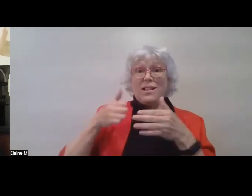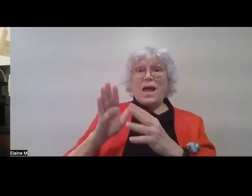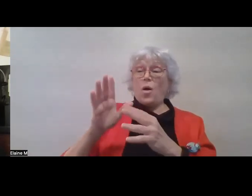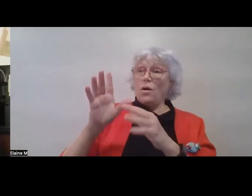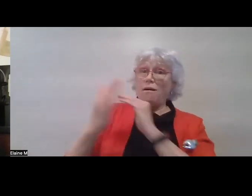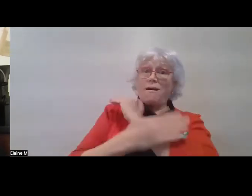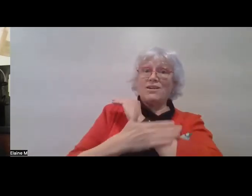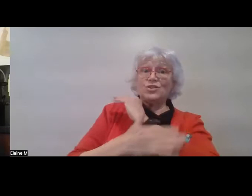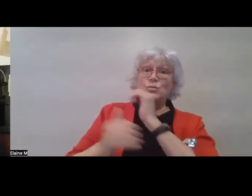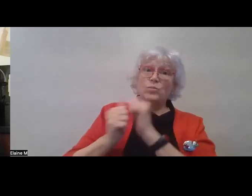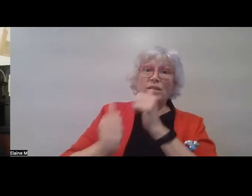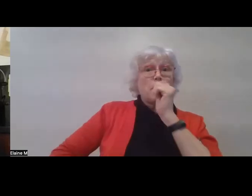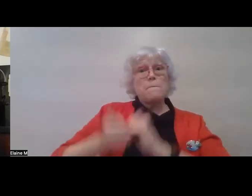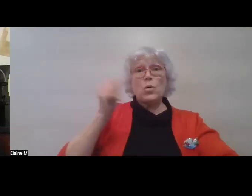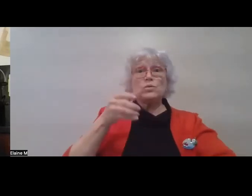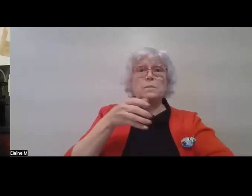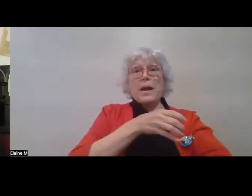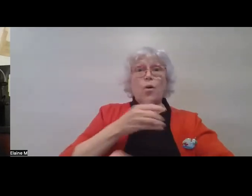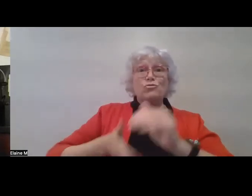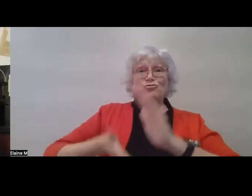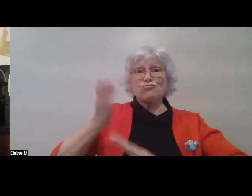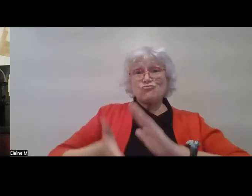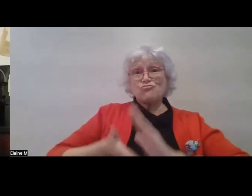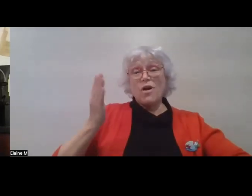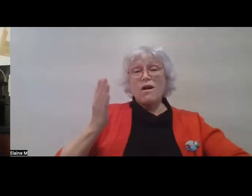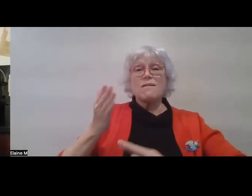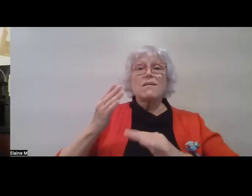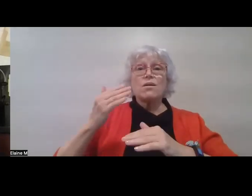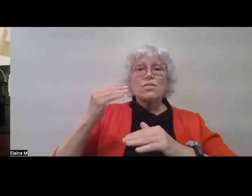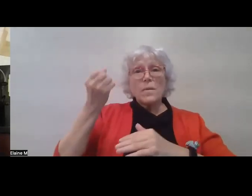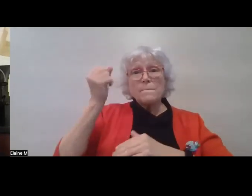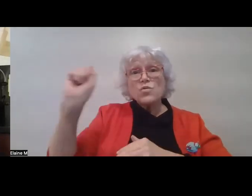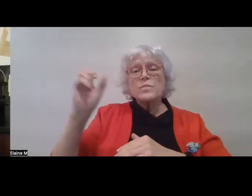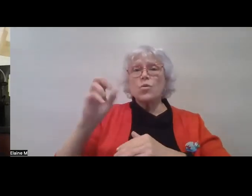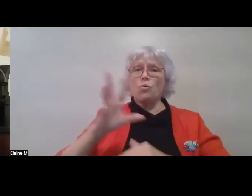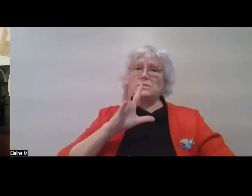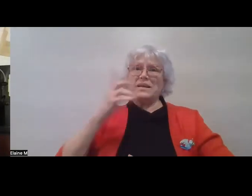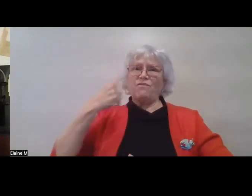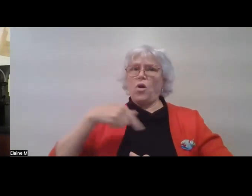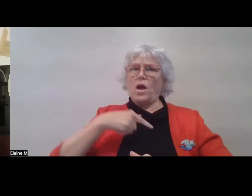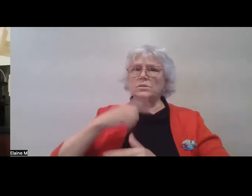our movements and speak for us, or bully our communities into compliance, that is over!